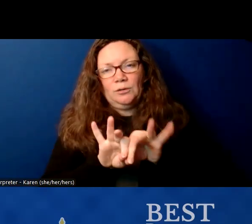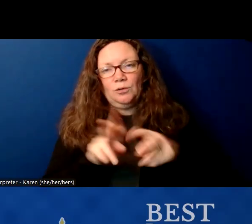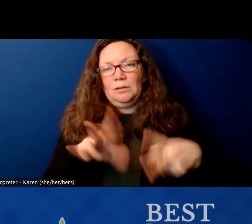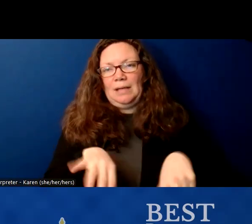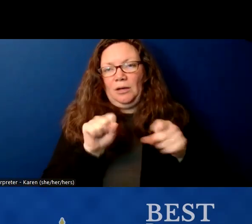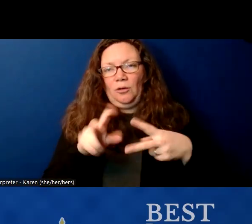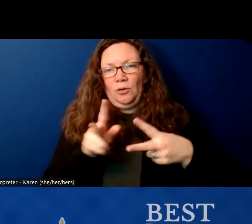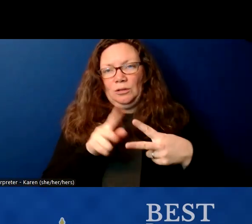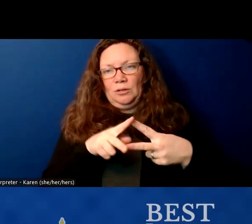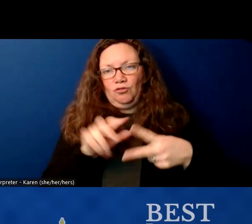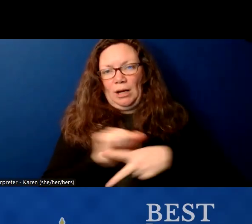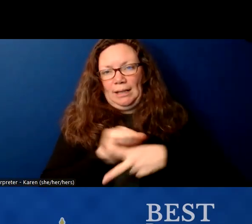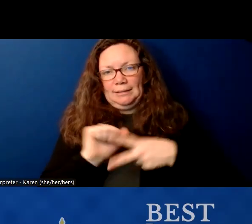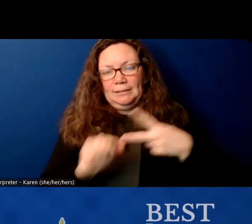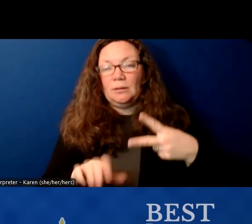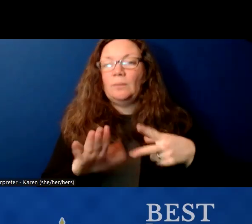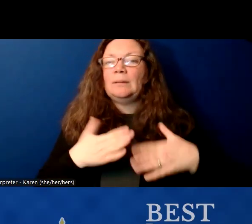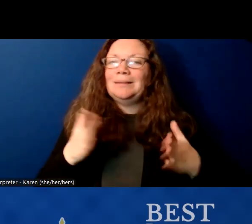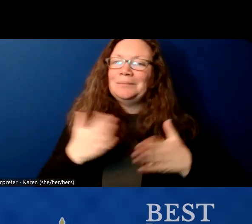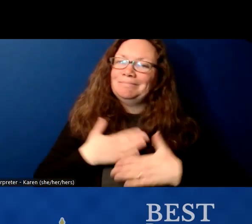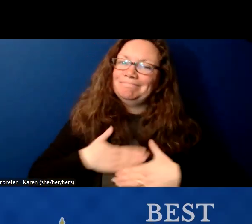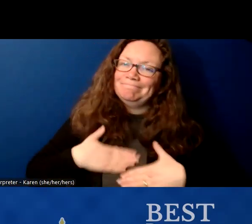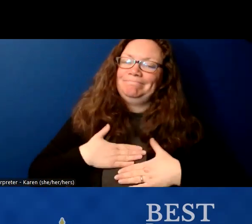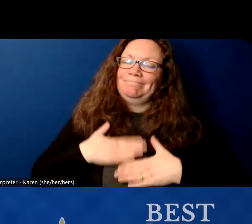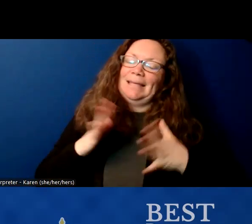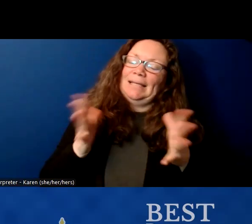So please encourage your agencies to register for their relevant training